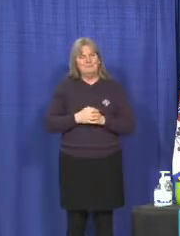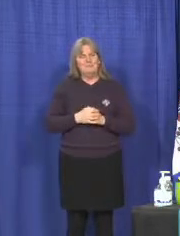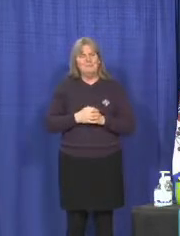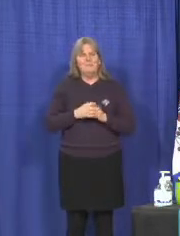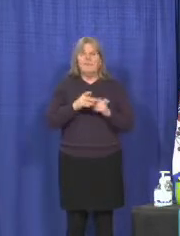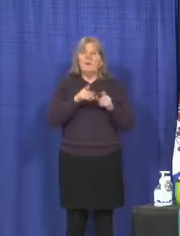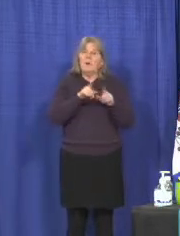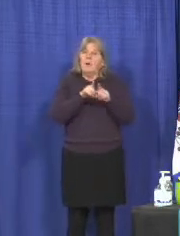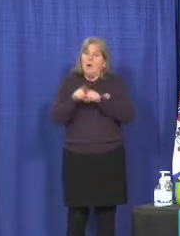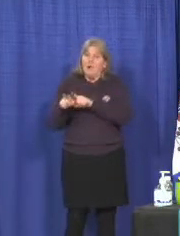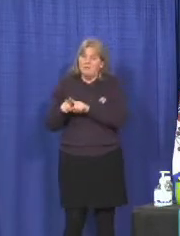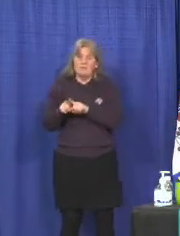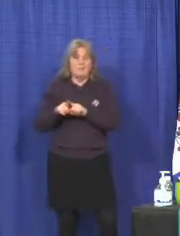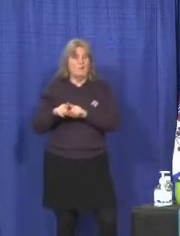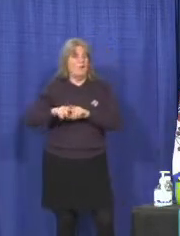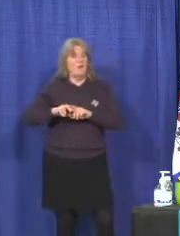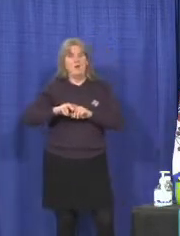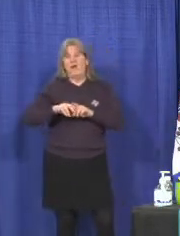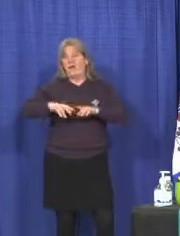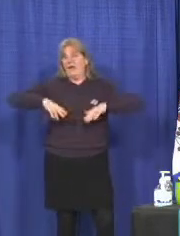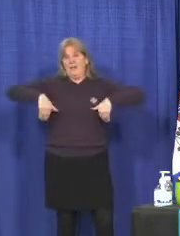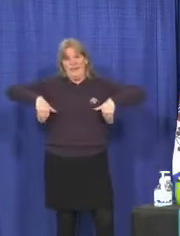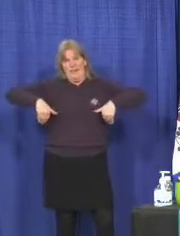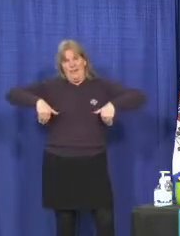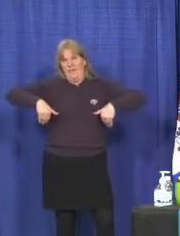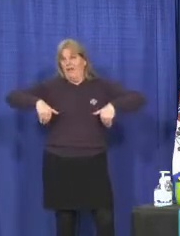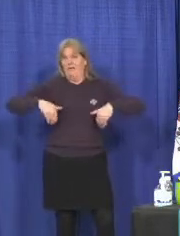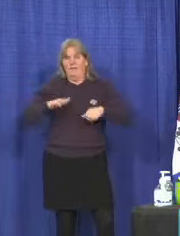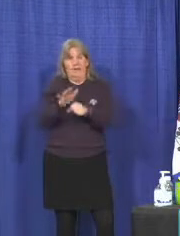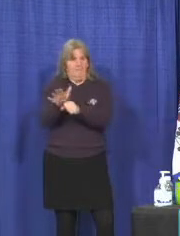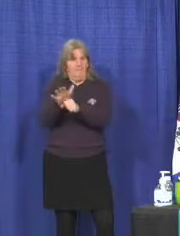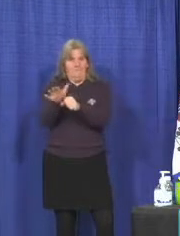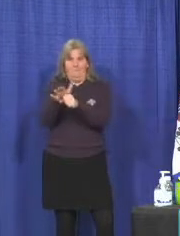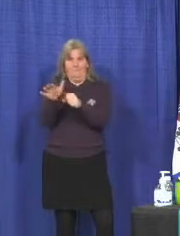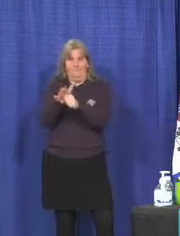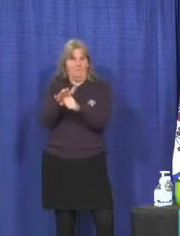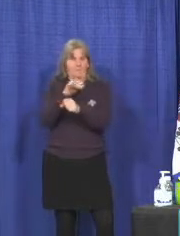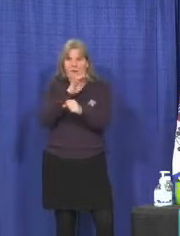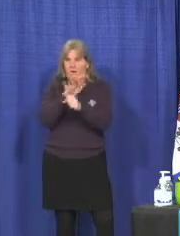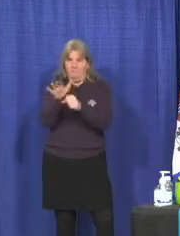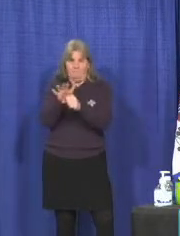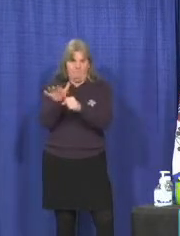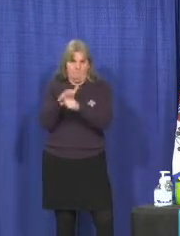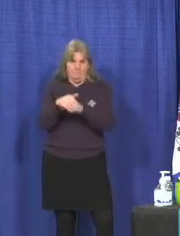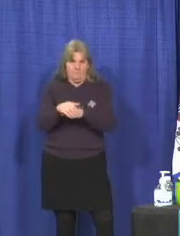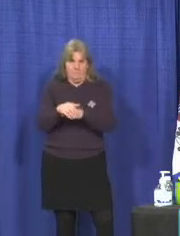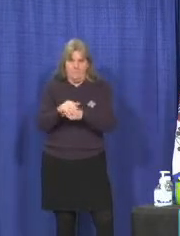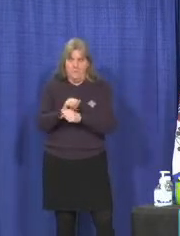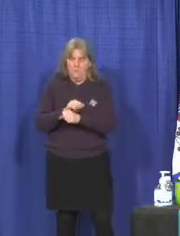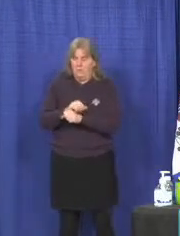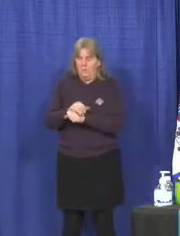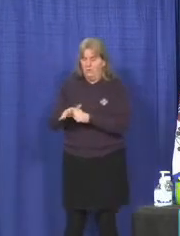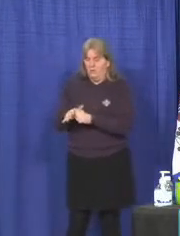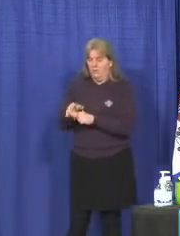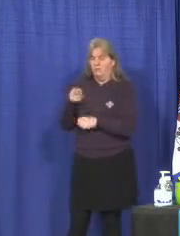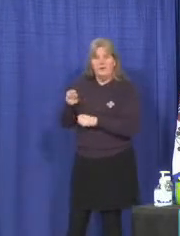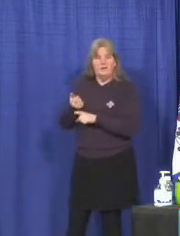At the same time it isn't yet where we need to be. This COVID virus has never been